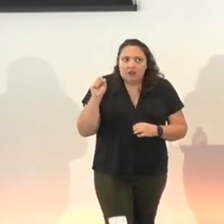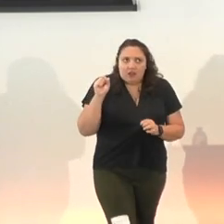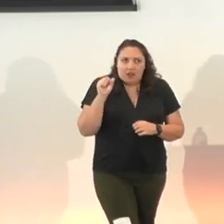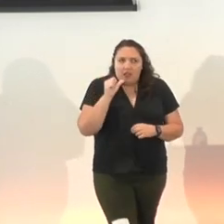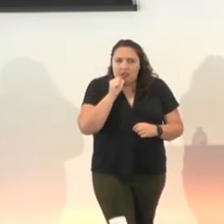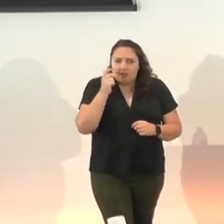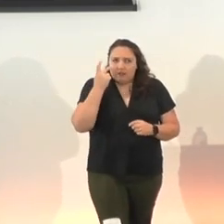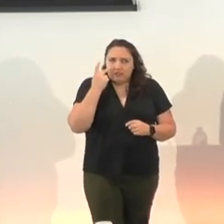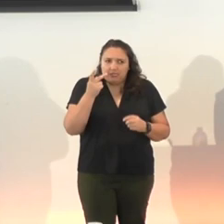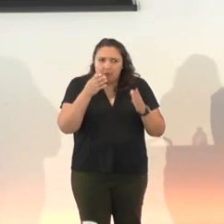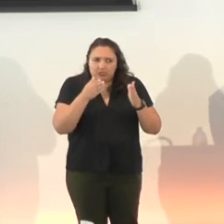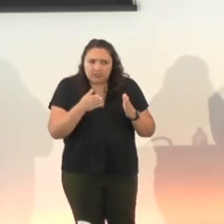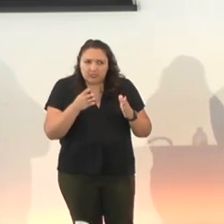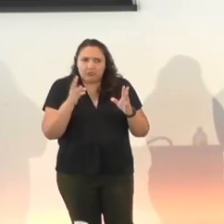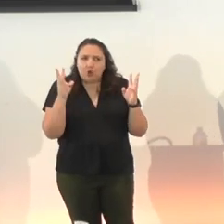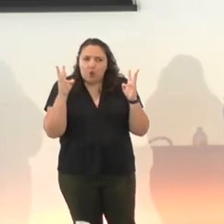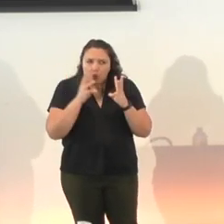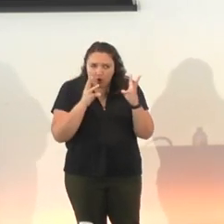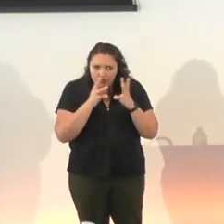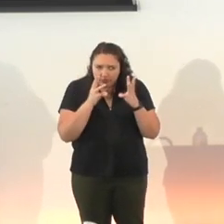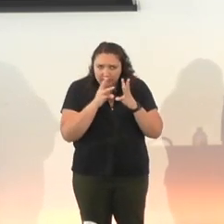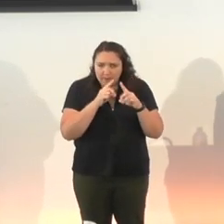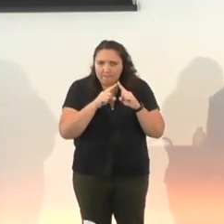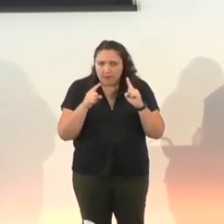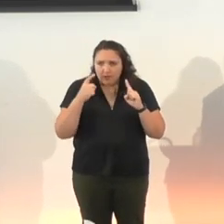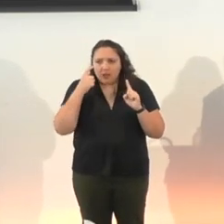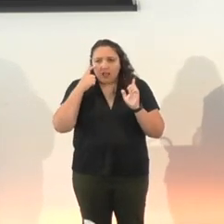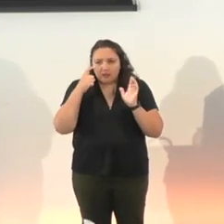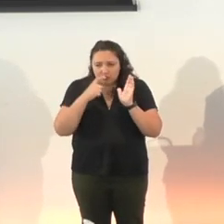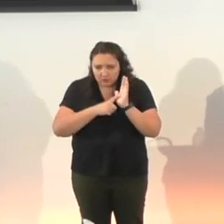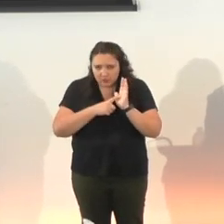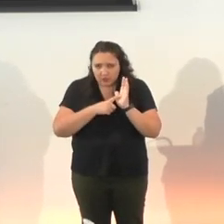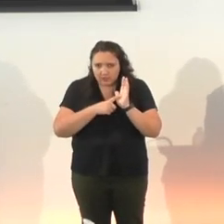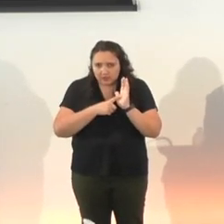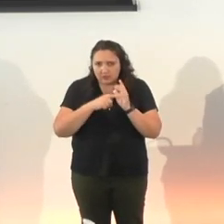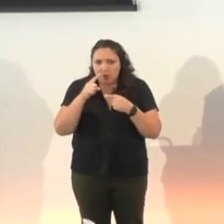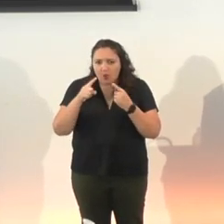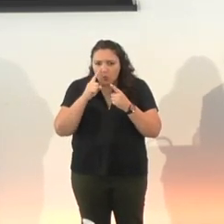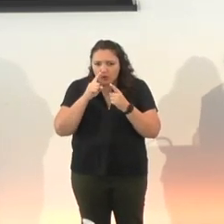participants are worried about it. One thing I do see when I am reviewing papers, which